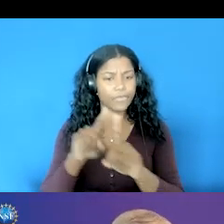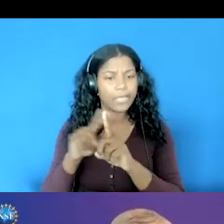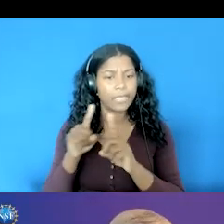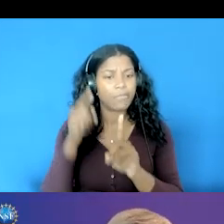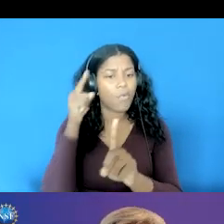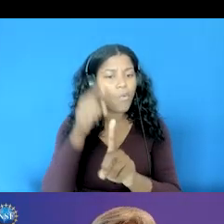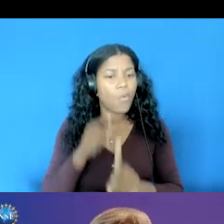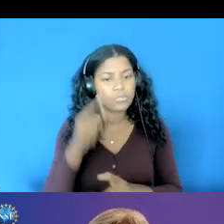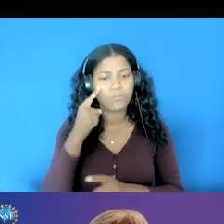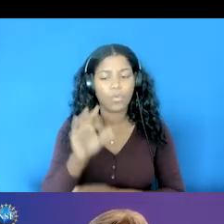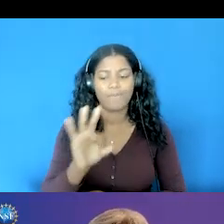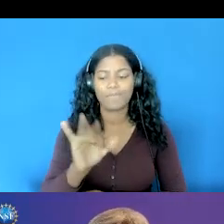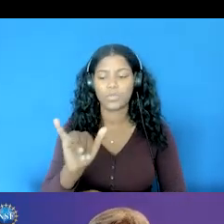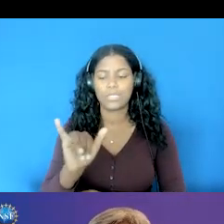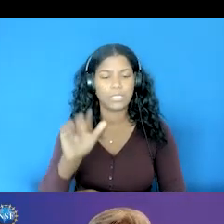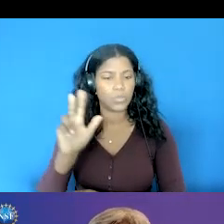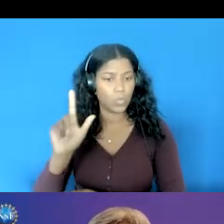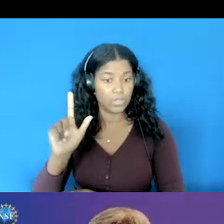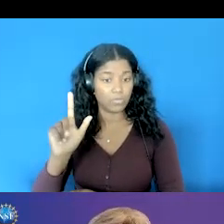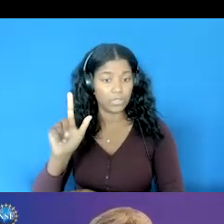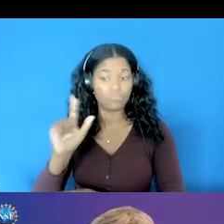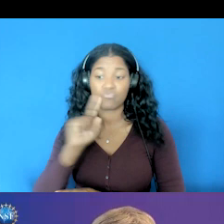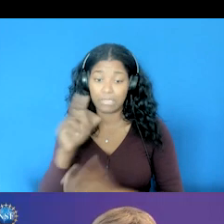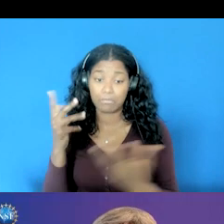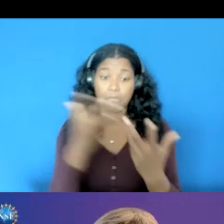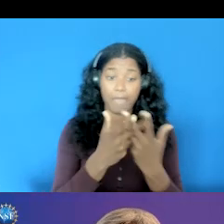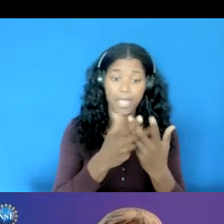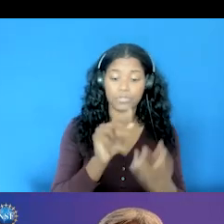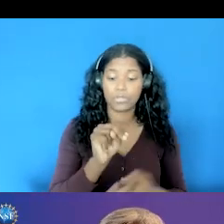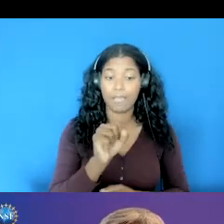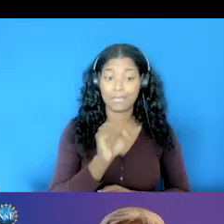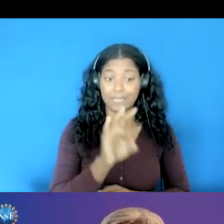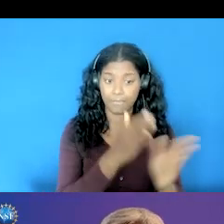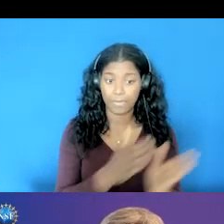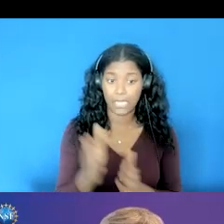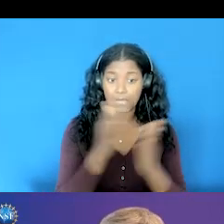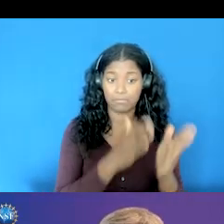And these priorities are in line with NSFs strategic plan for 2022-2026.